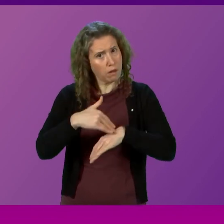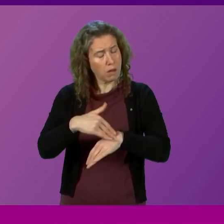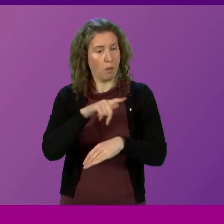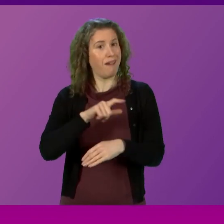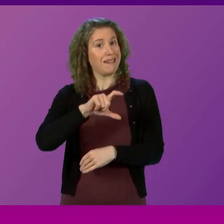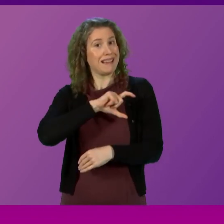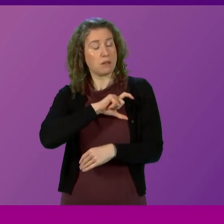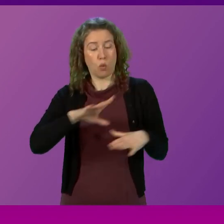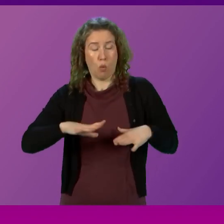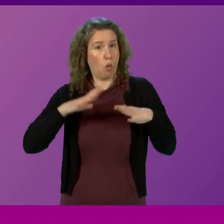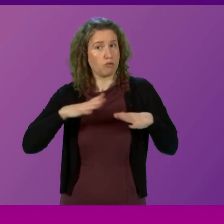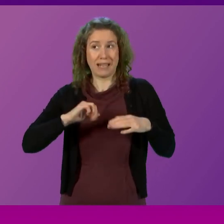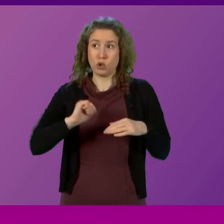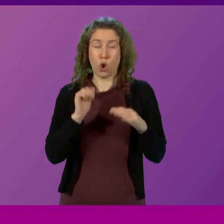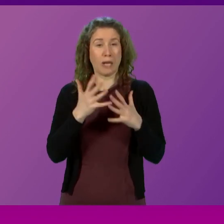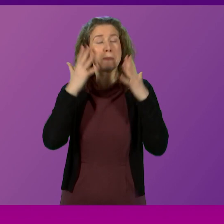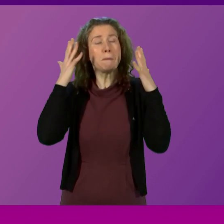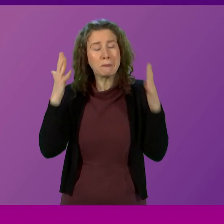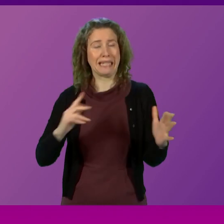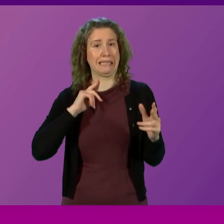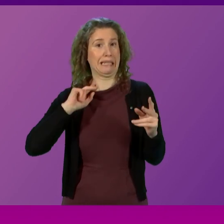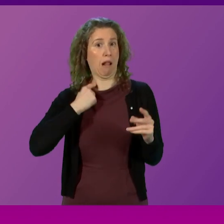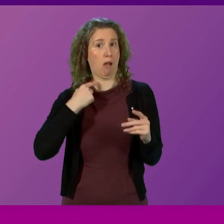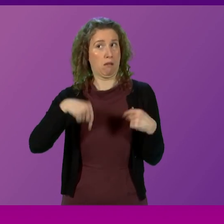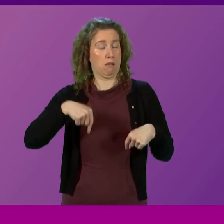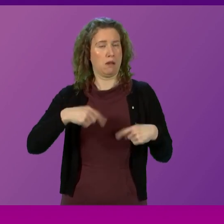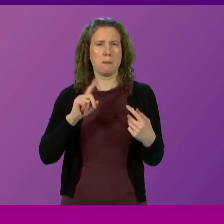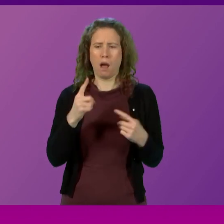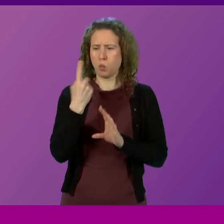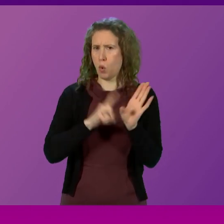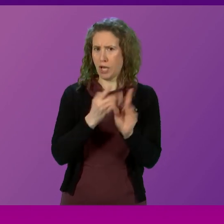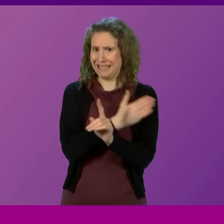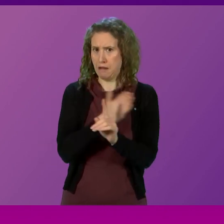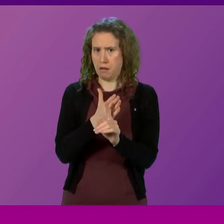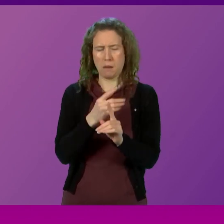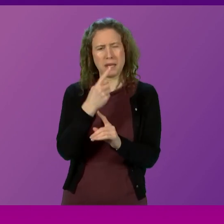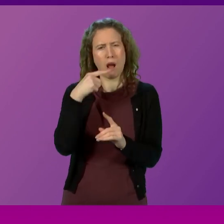was already Scotland’s biggest killer but, in the past year, there have been 198 more